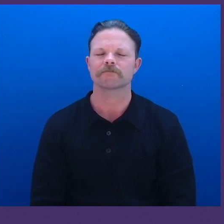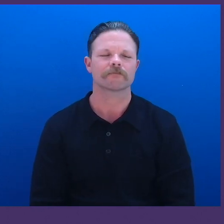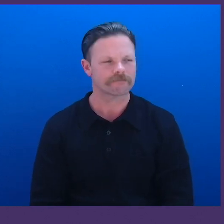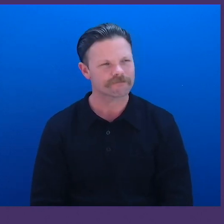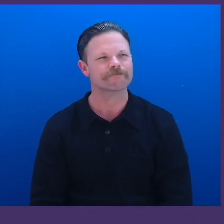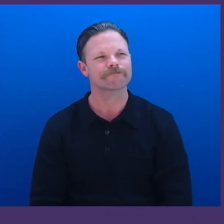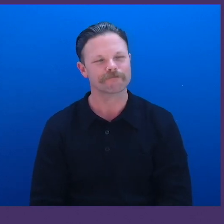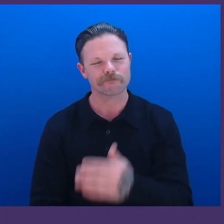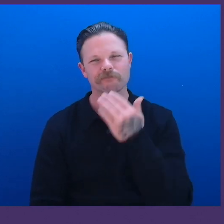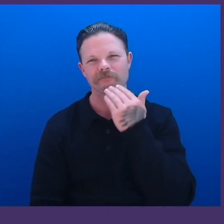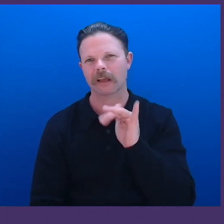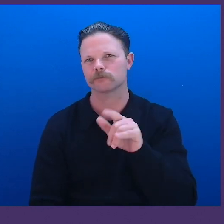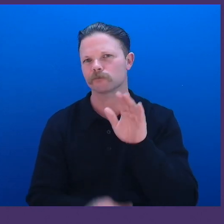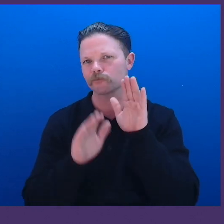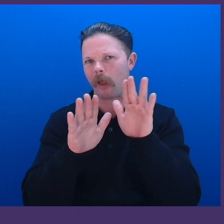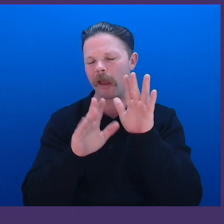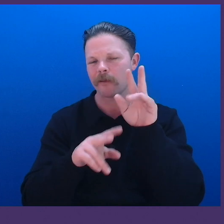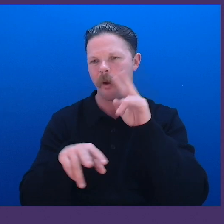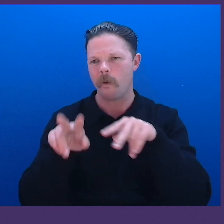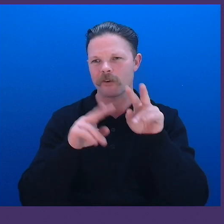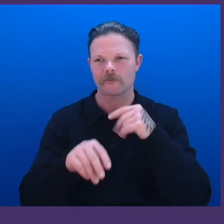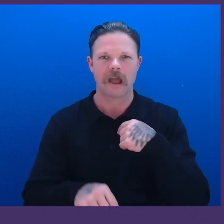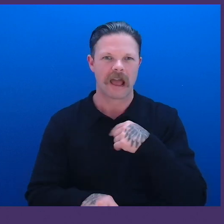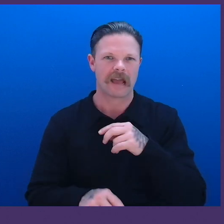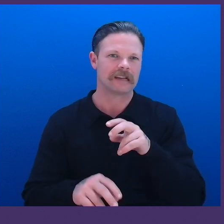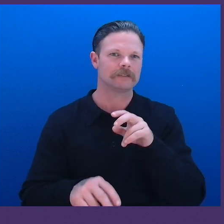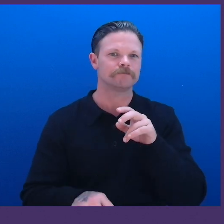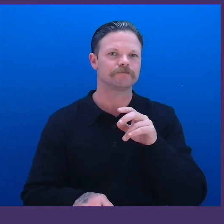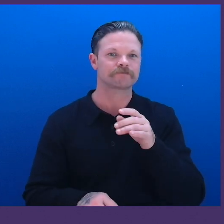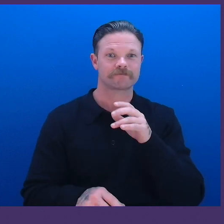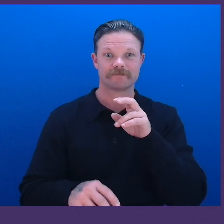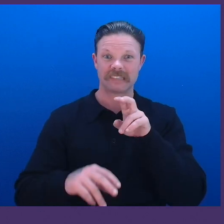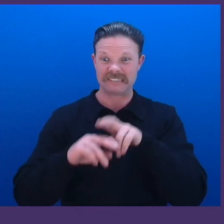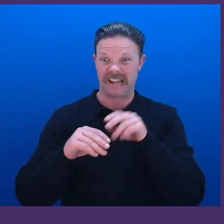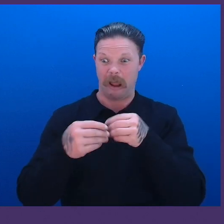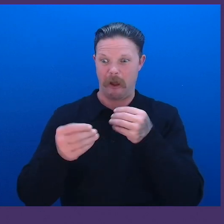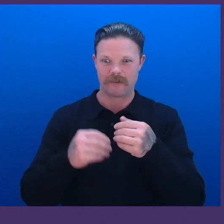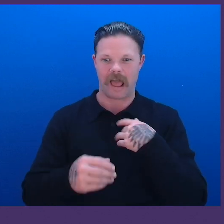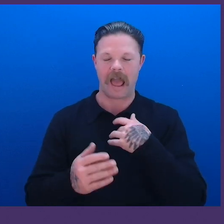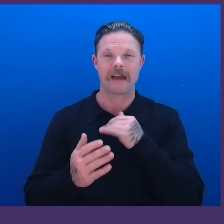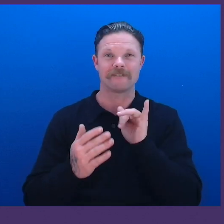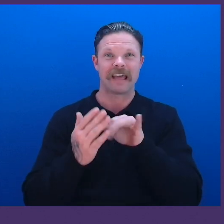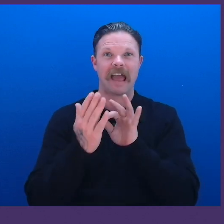I sit in an office that has a countdown timer to when the Act will be in full force.